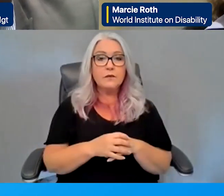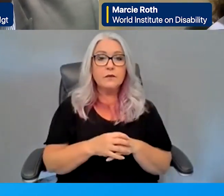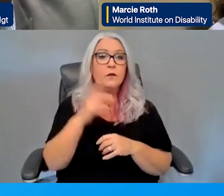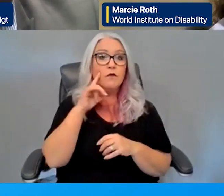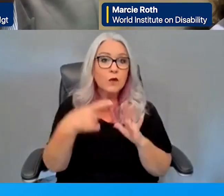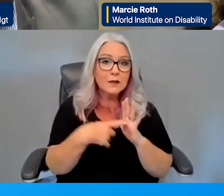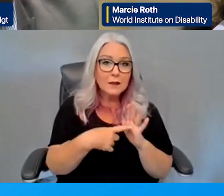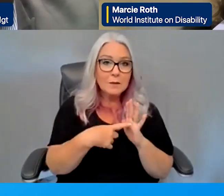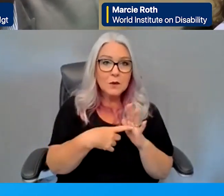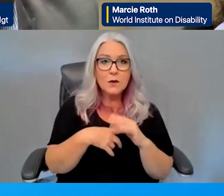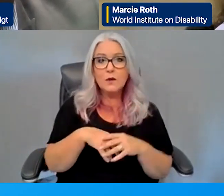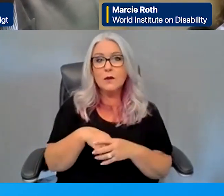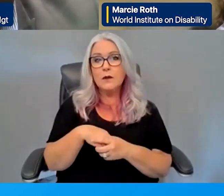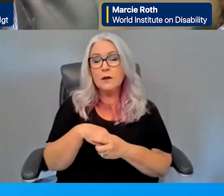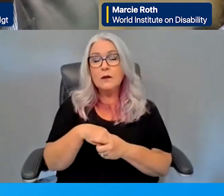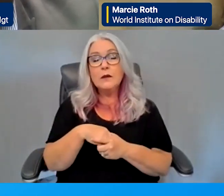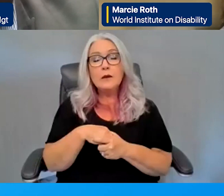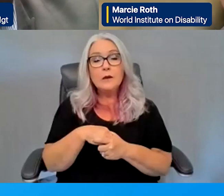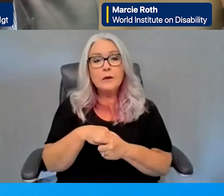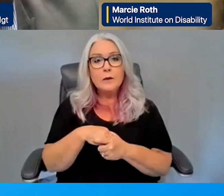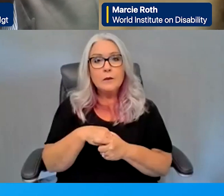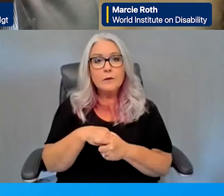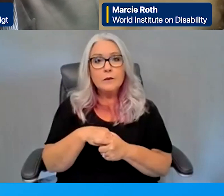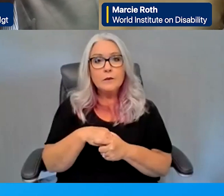people who are autistic or